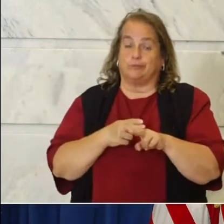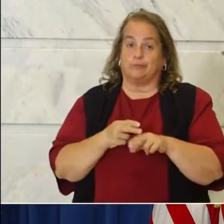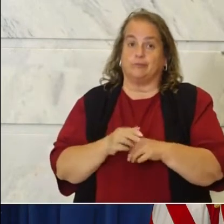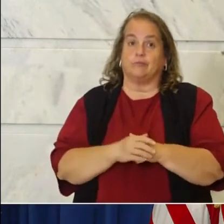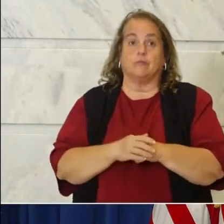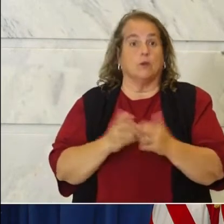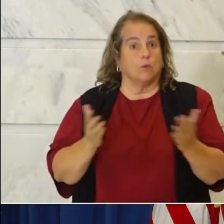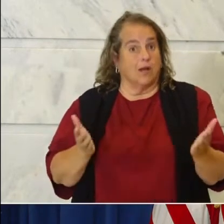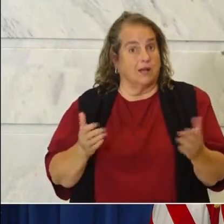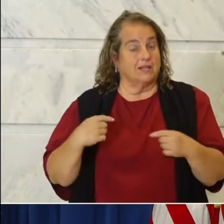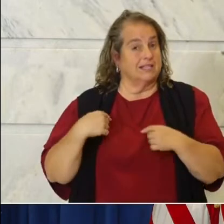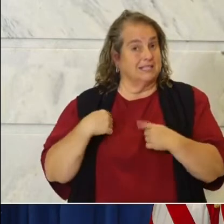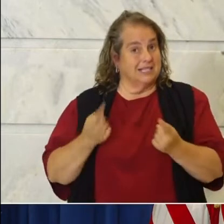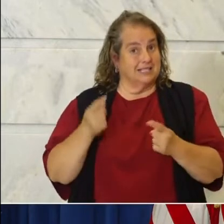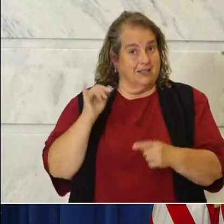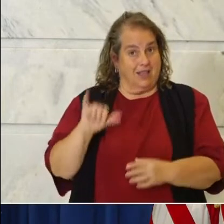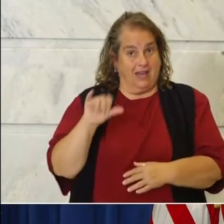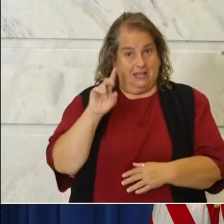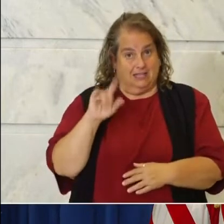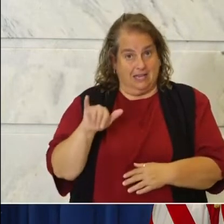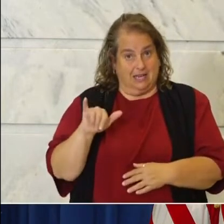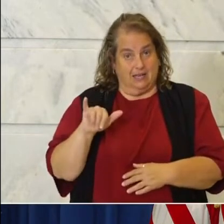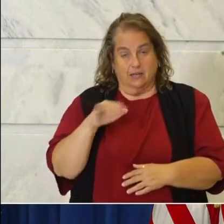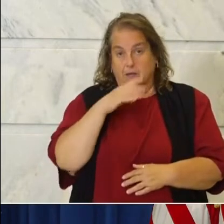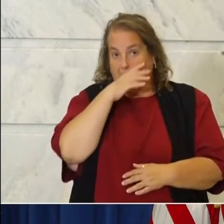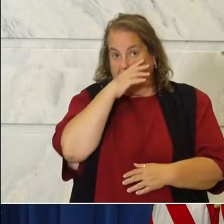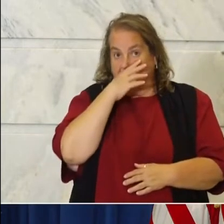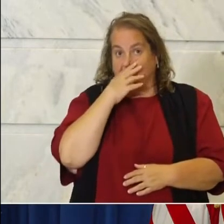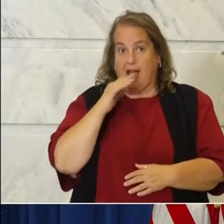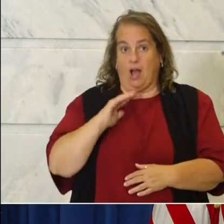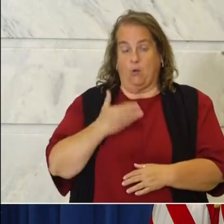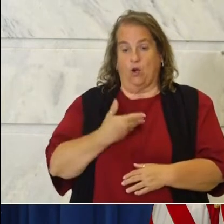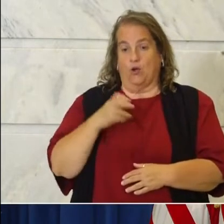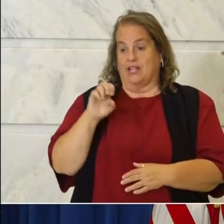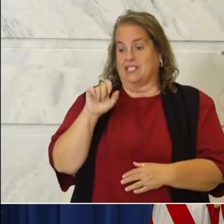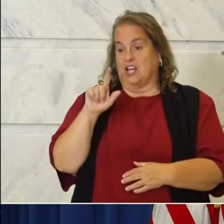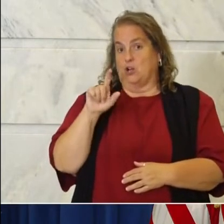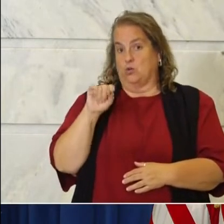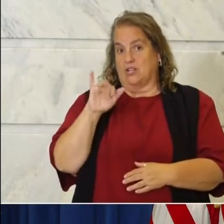Well, since that day, our executive branch cabinets have been working very